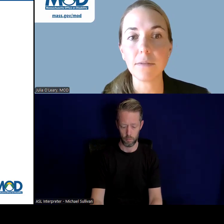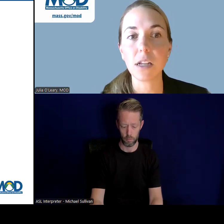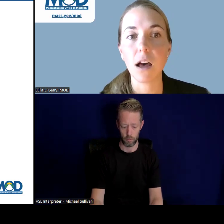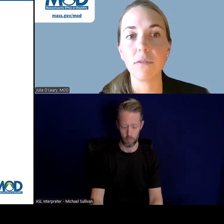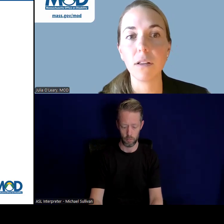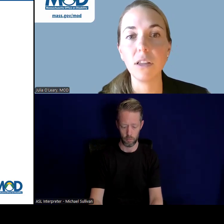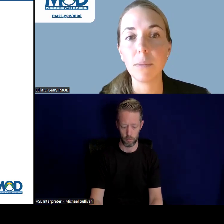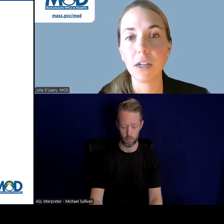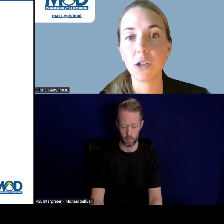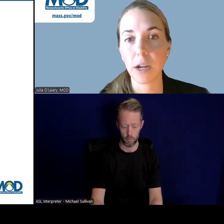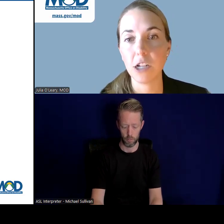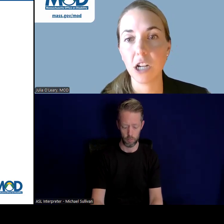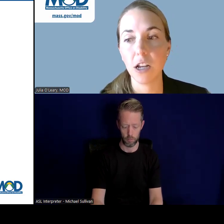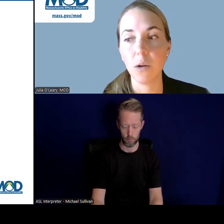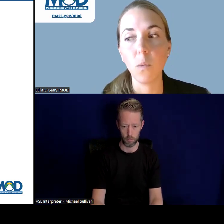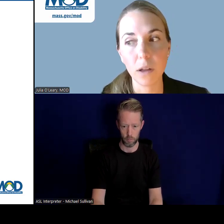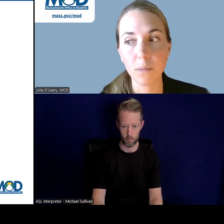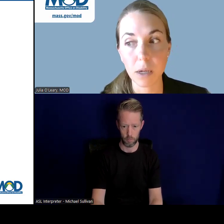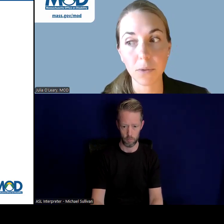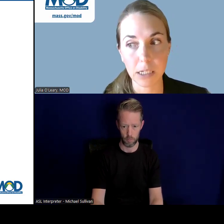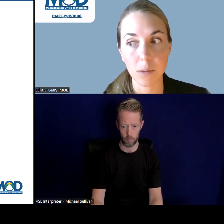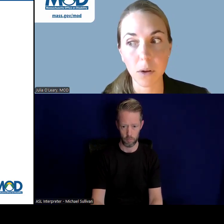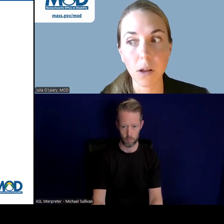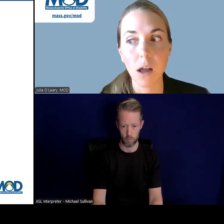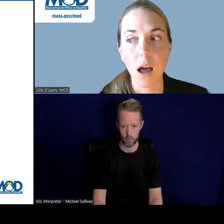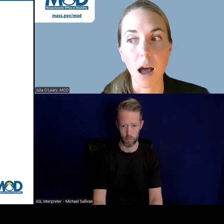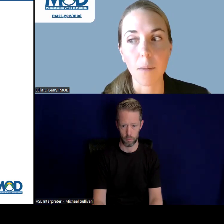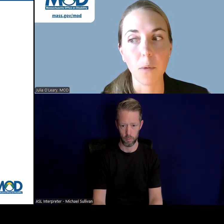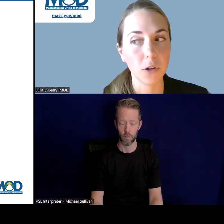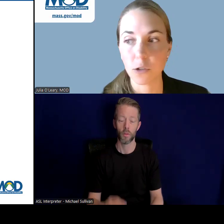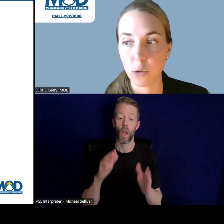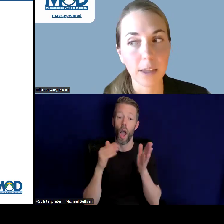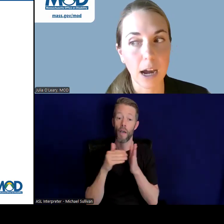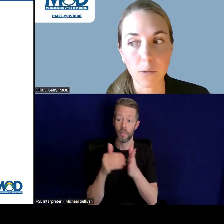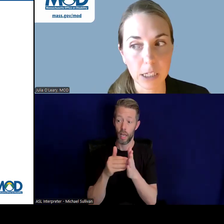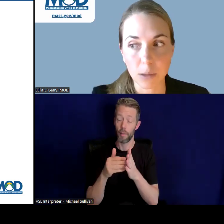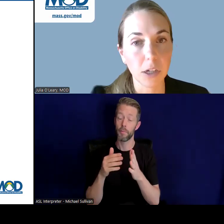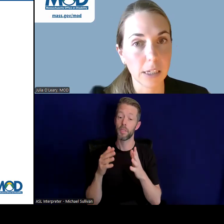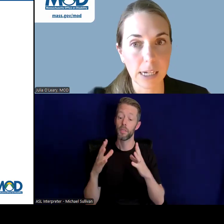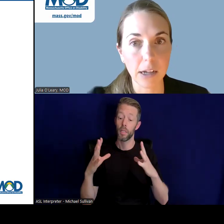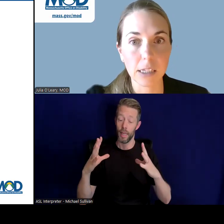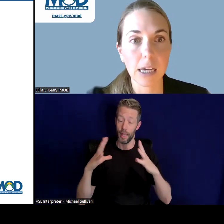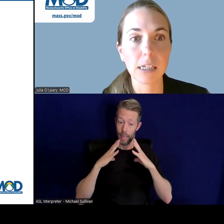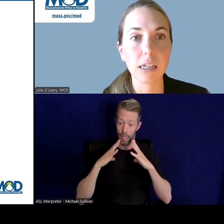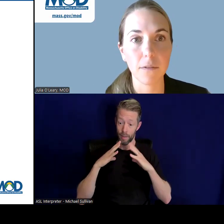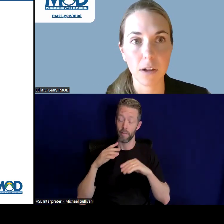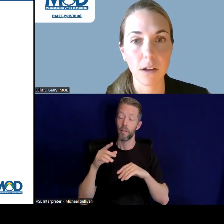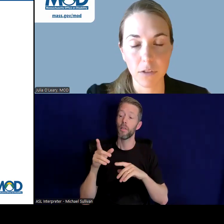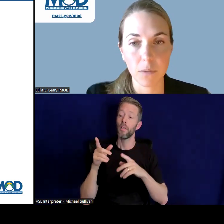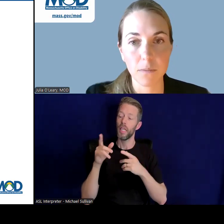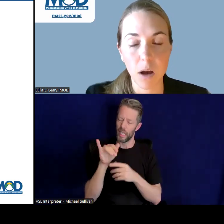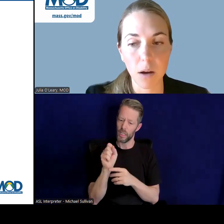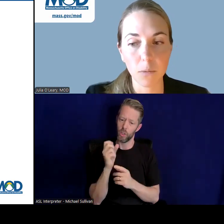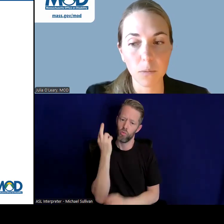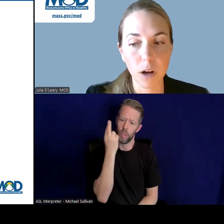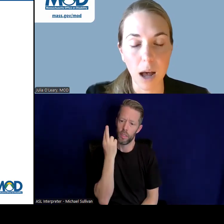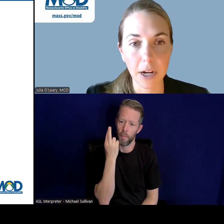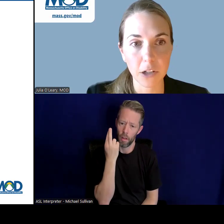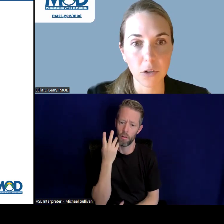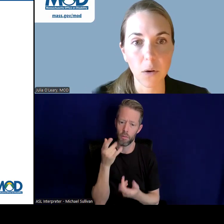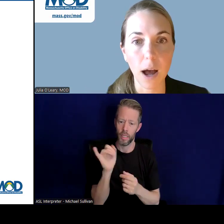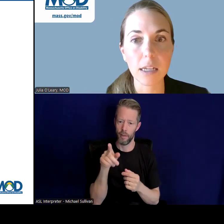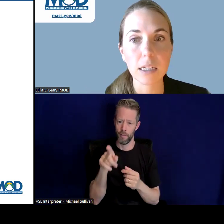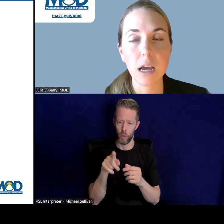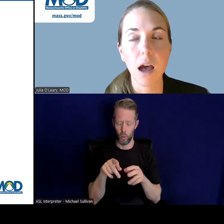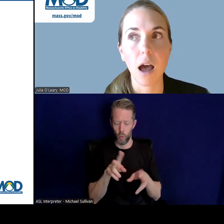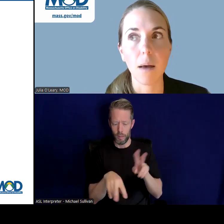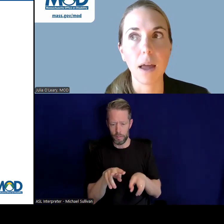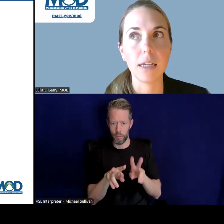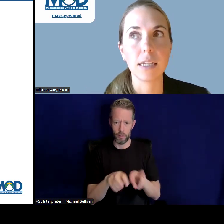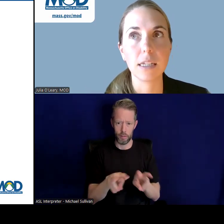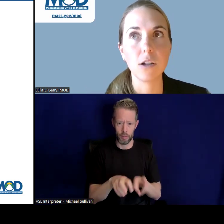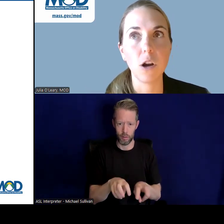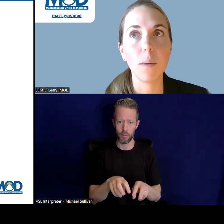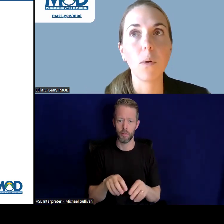Often times, leaves of limited duration will be reasonable when you're doing that reasonableness analysis of the accommodation or request.